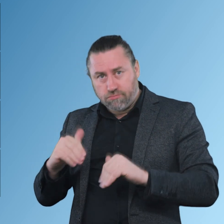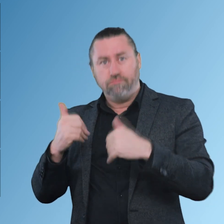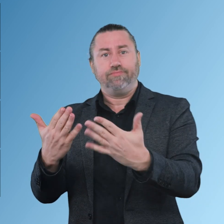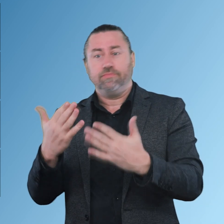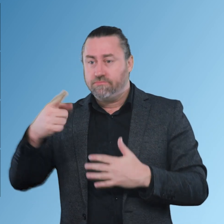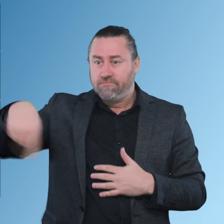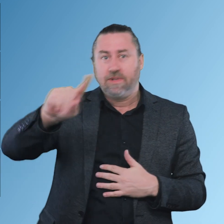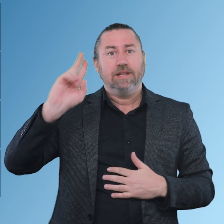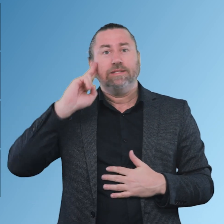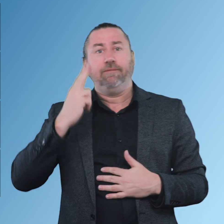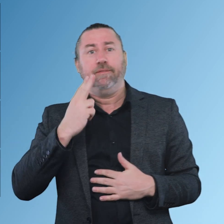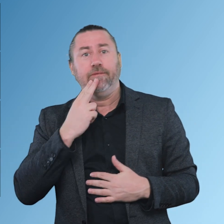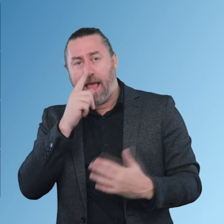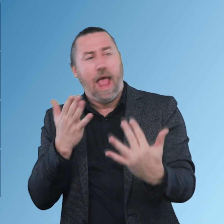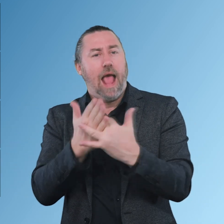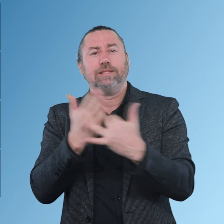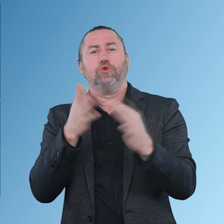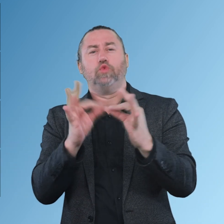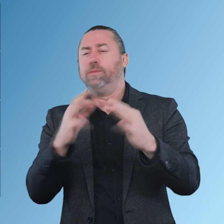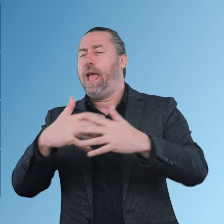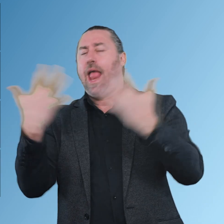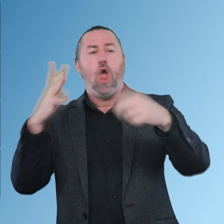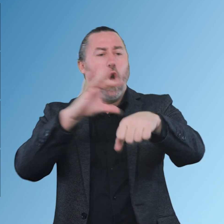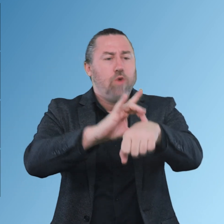with free, uncapped interpreting in the primary care setting.